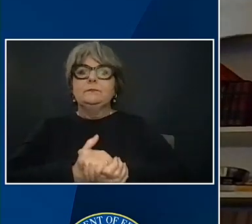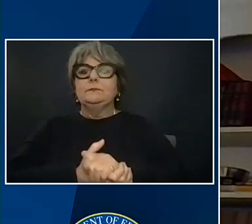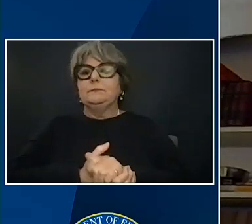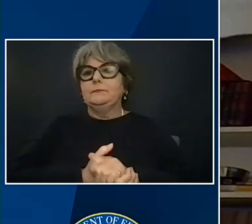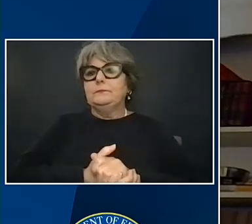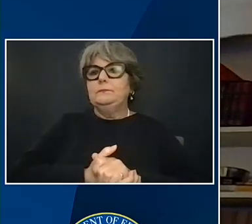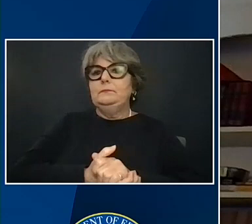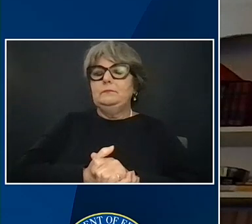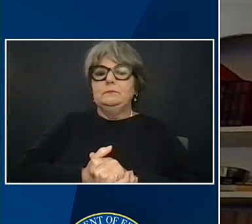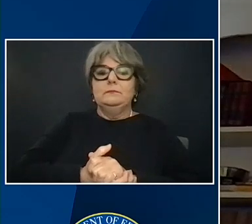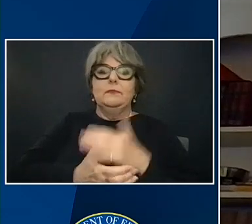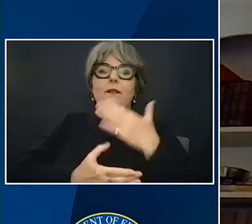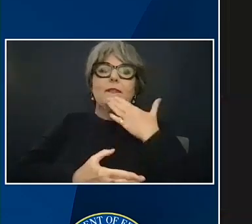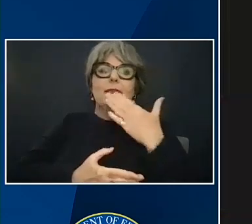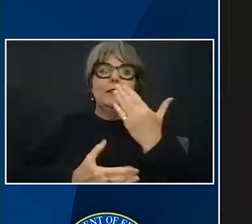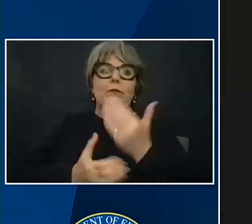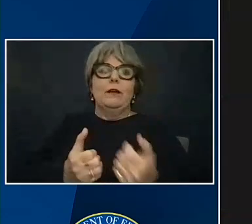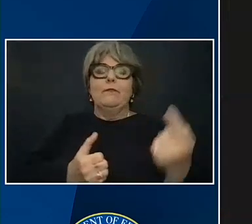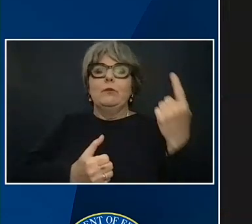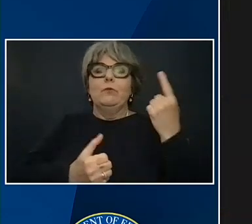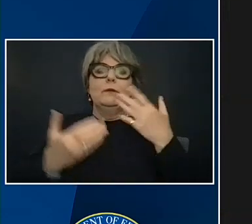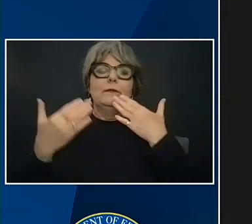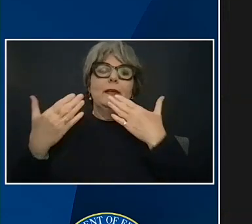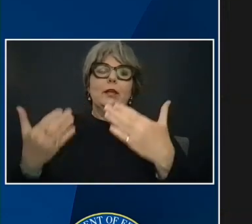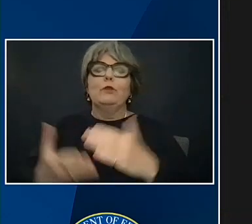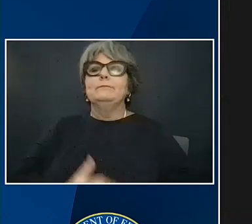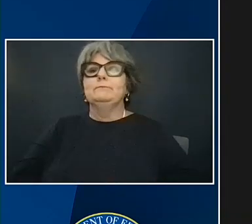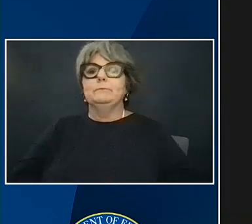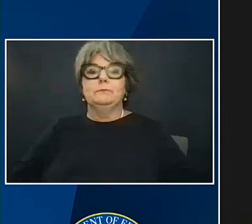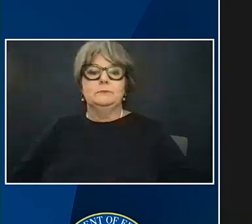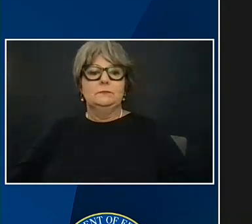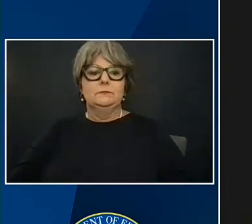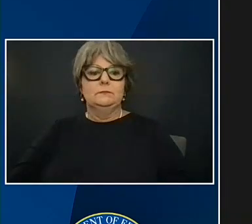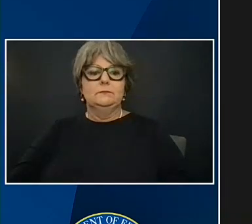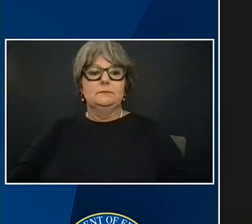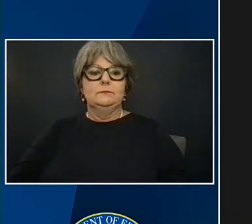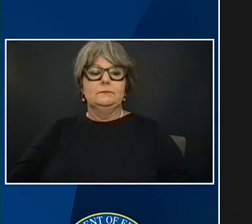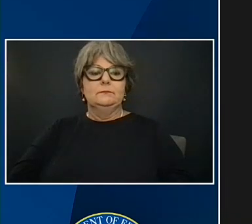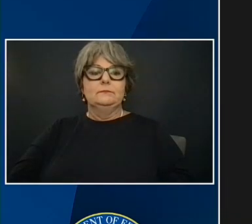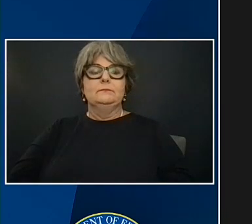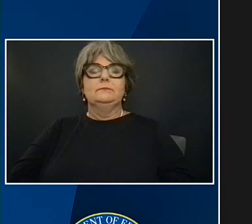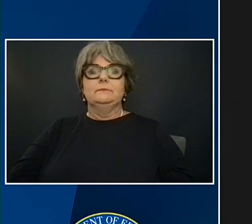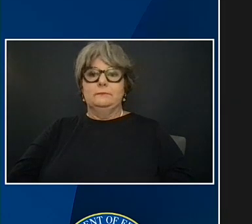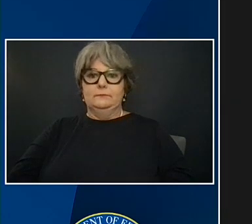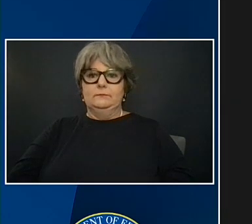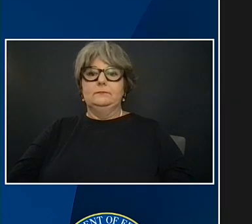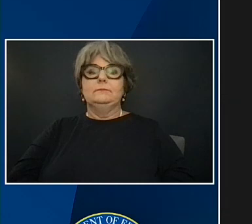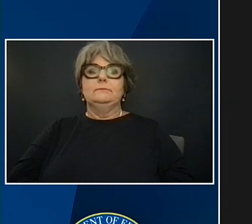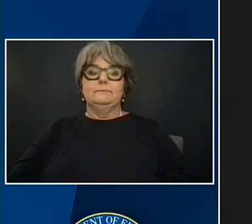thank you, everybody, for the final week. Okay. Alright. It is 3:30.